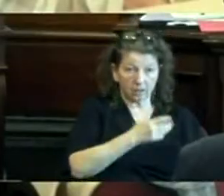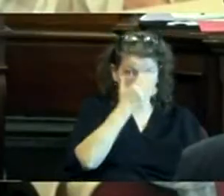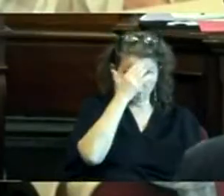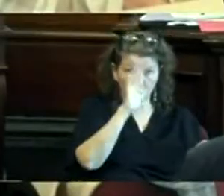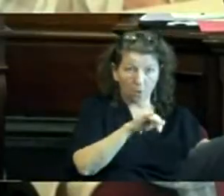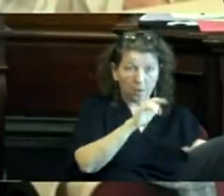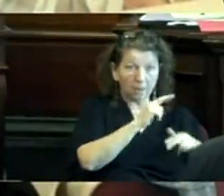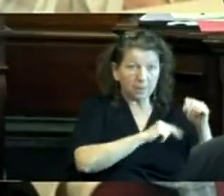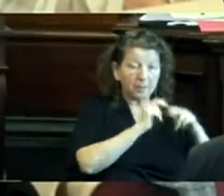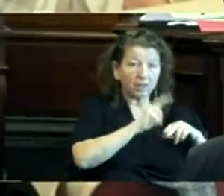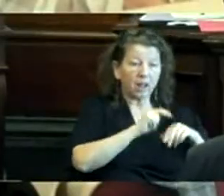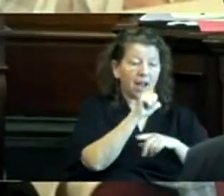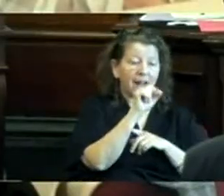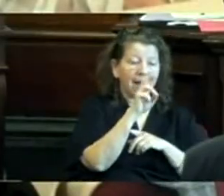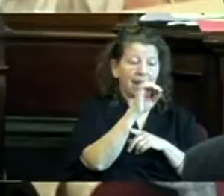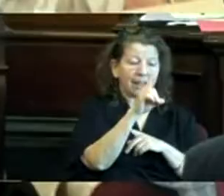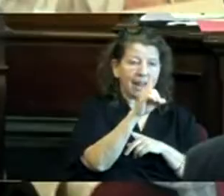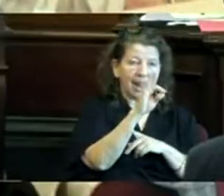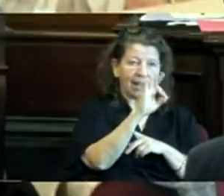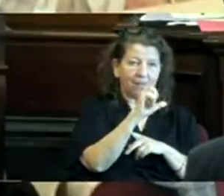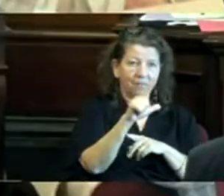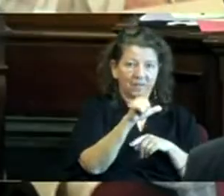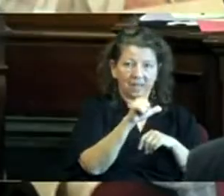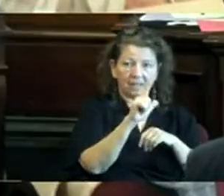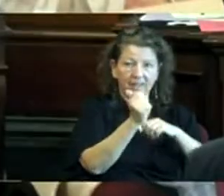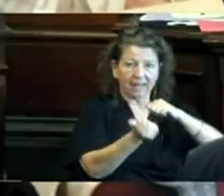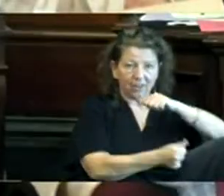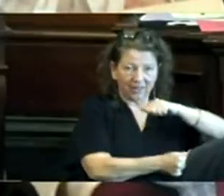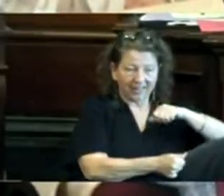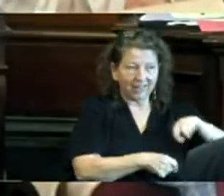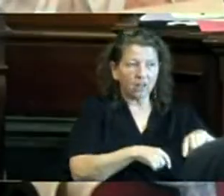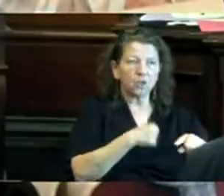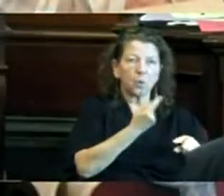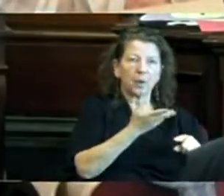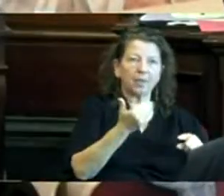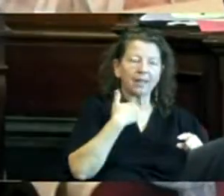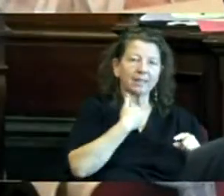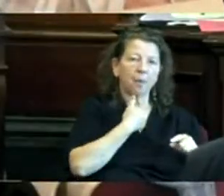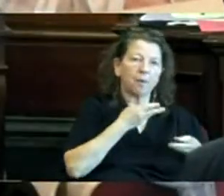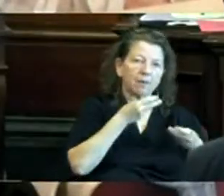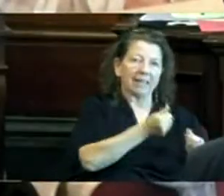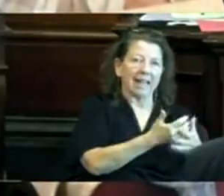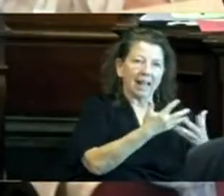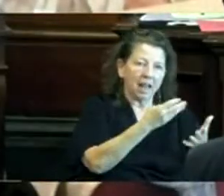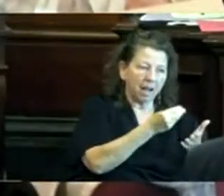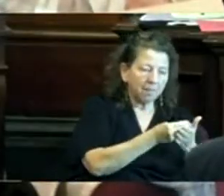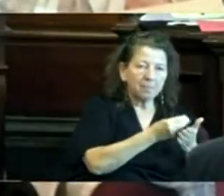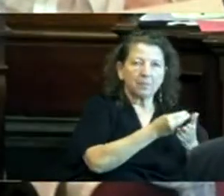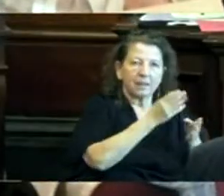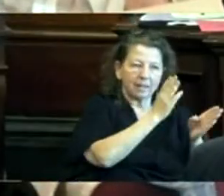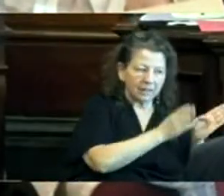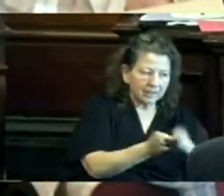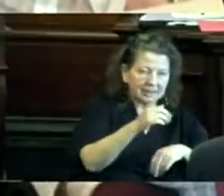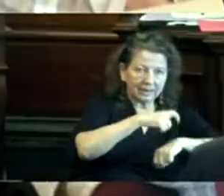field area. As you know, that